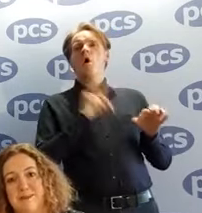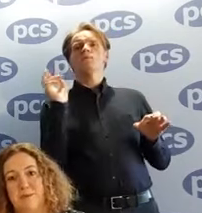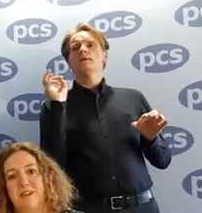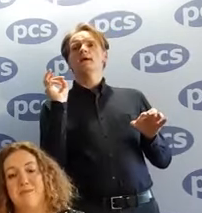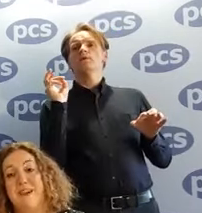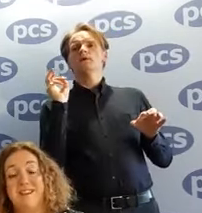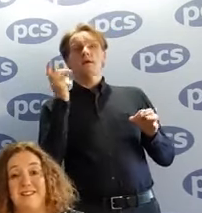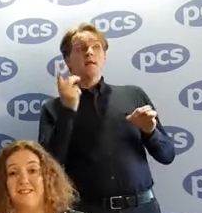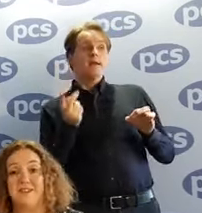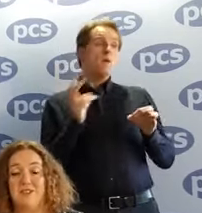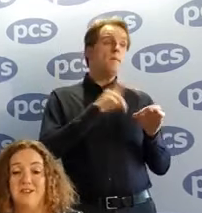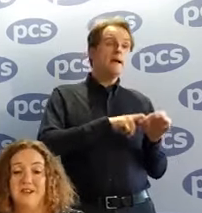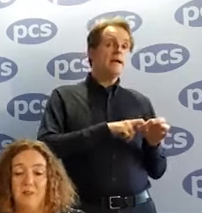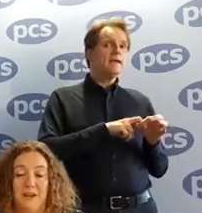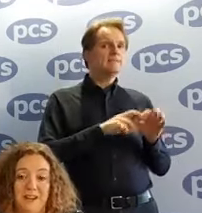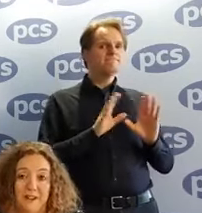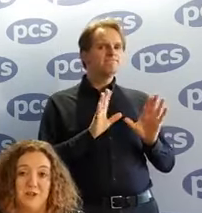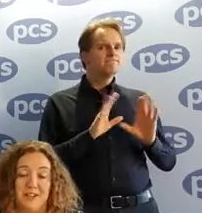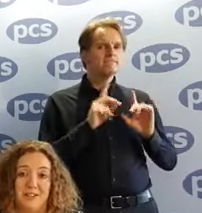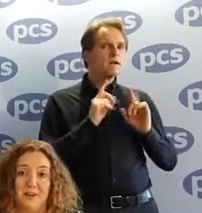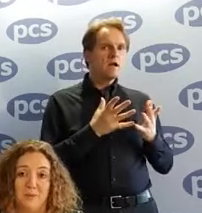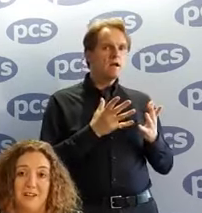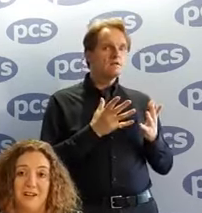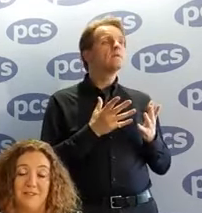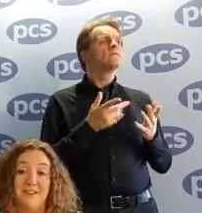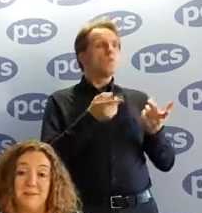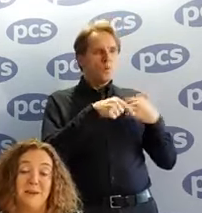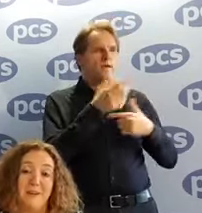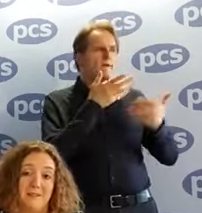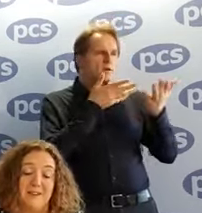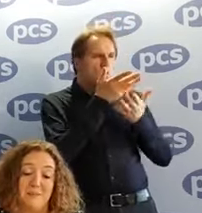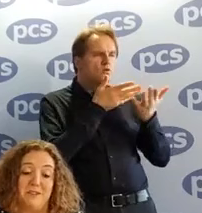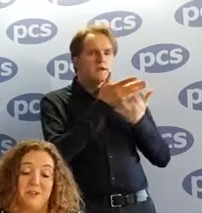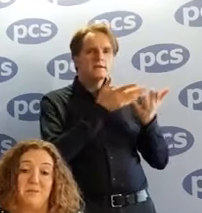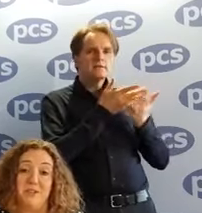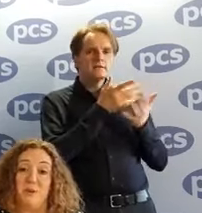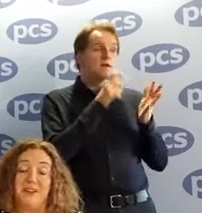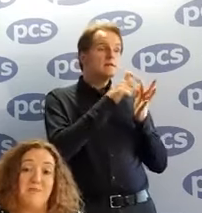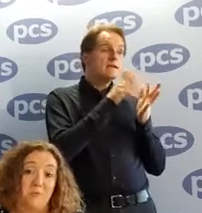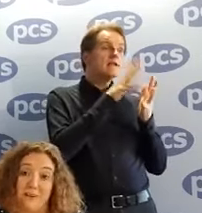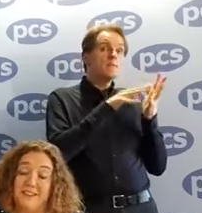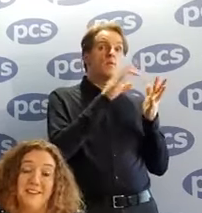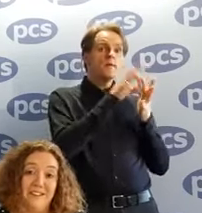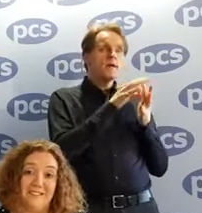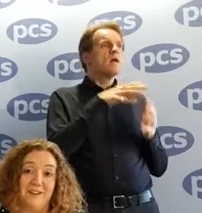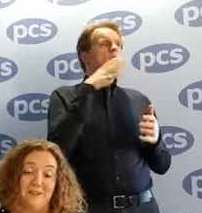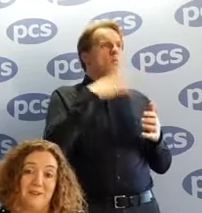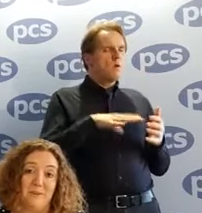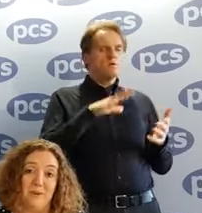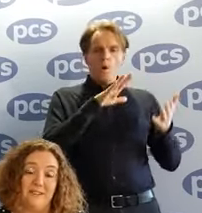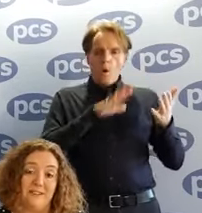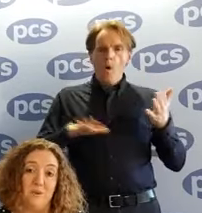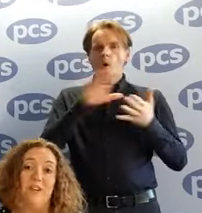table they have made their decision, we negotiated the opt out, the DWP starting position was they wanted everybody signed up to the employee deal